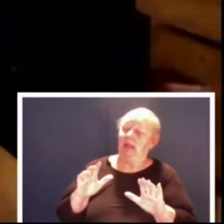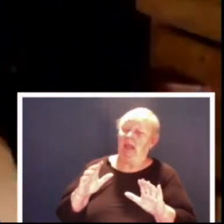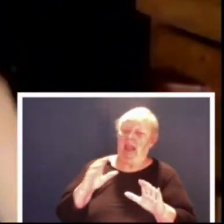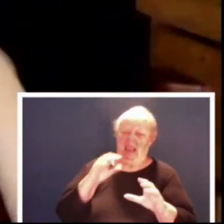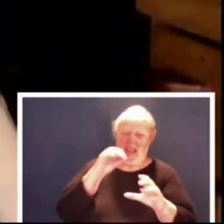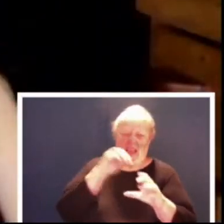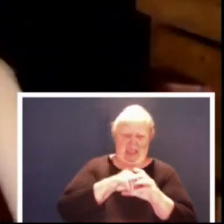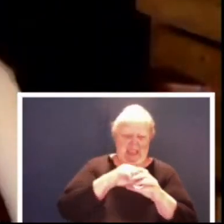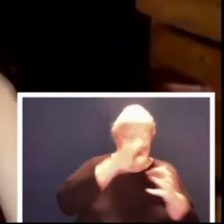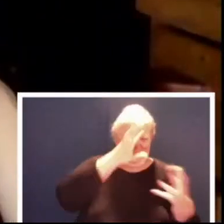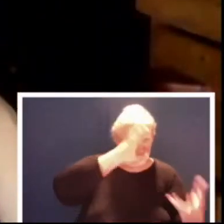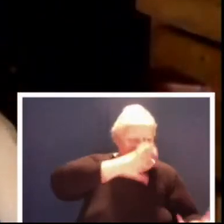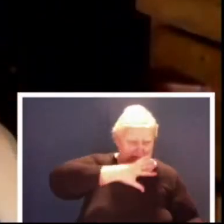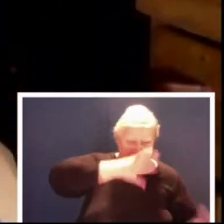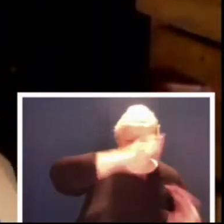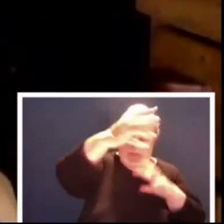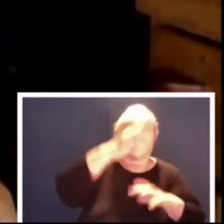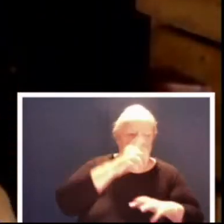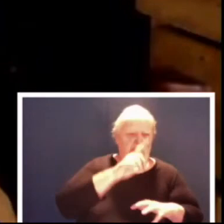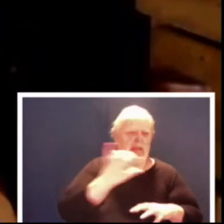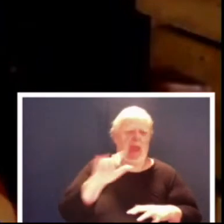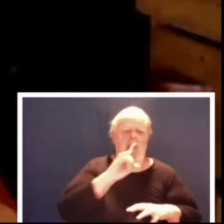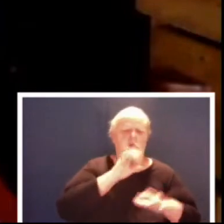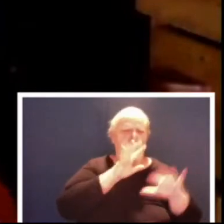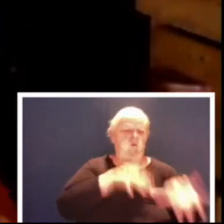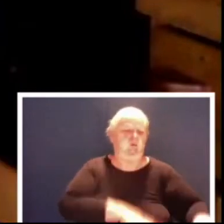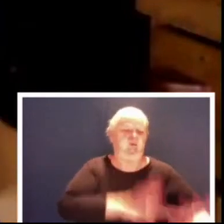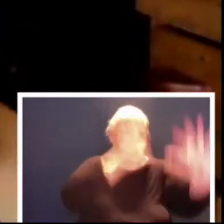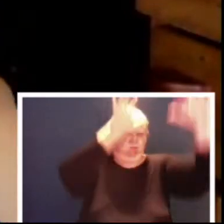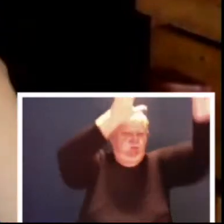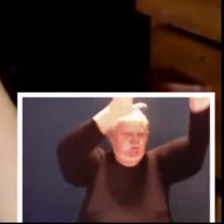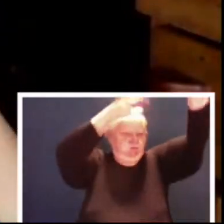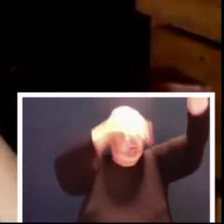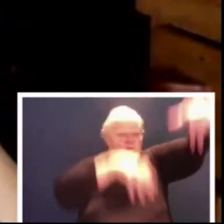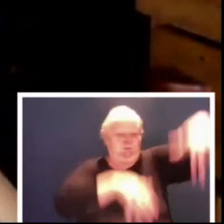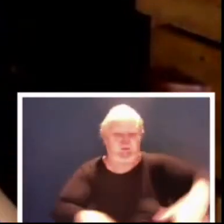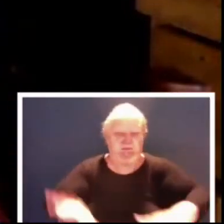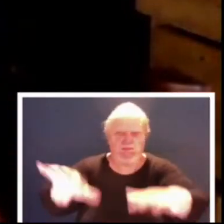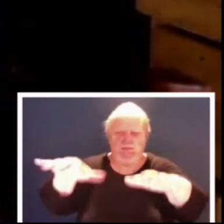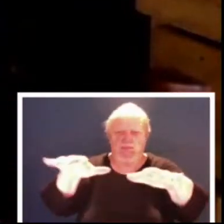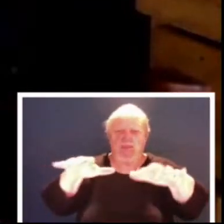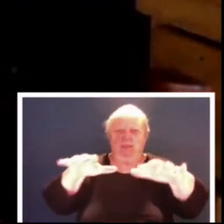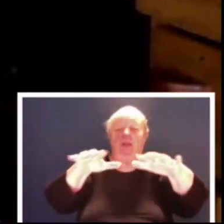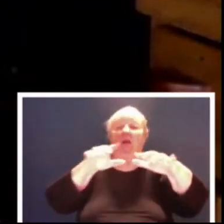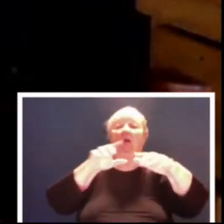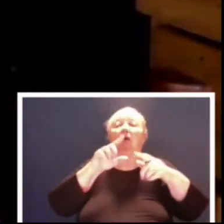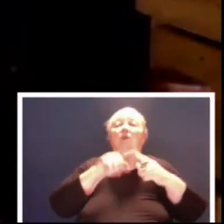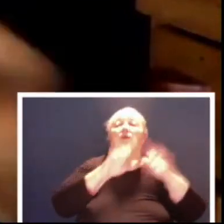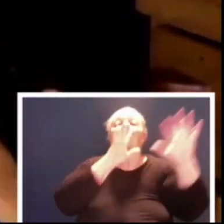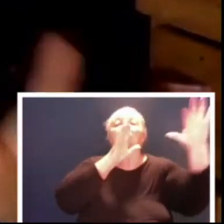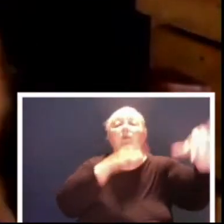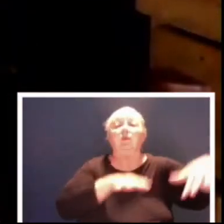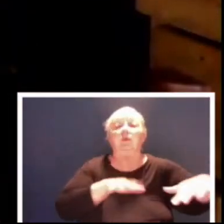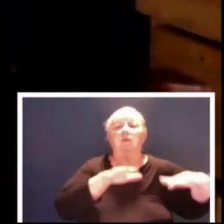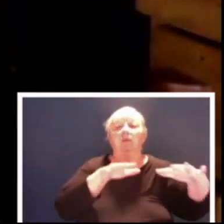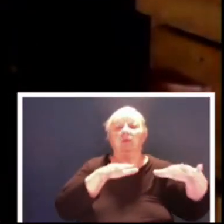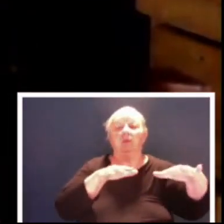Like, have this relaxed concentration or focus of peace while everything's spinning around. That would be like, super mastery.